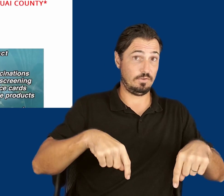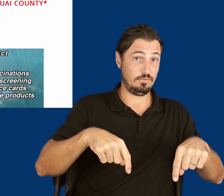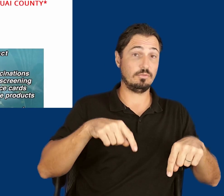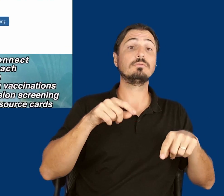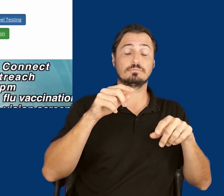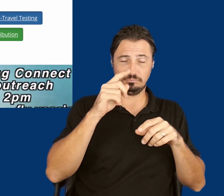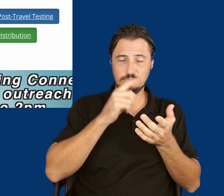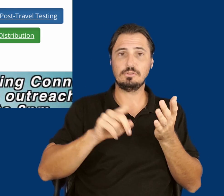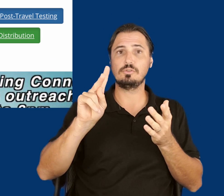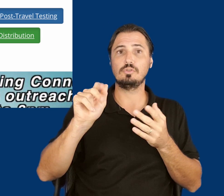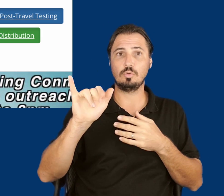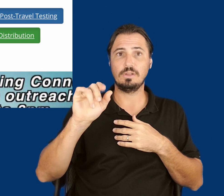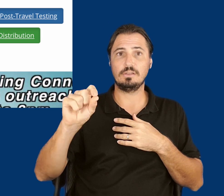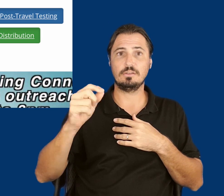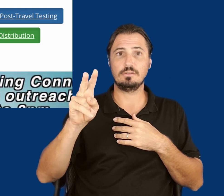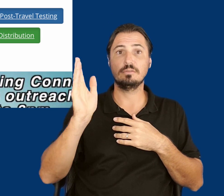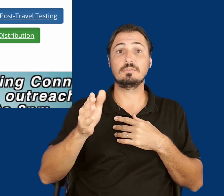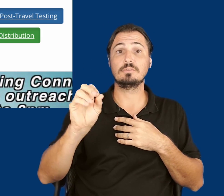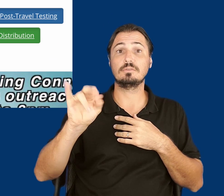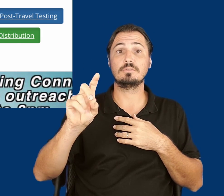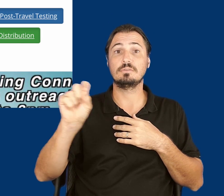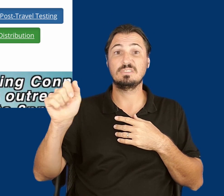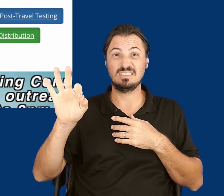and click on one of the Post-Travel Testing buttons.